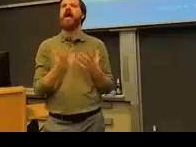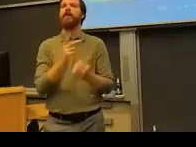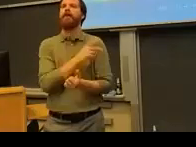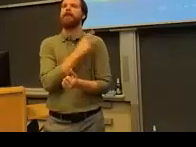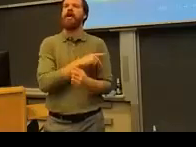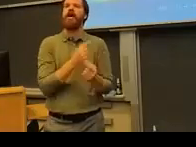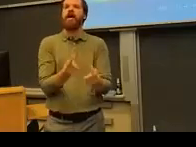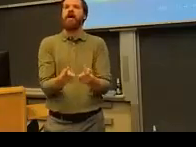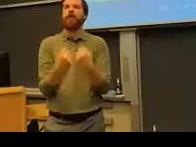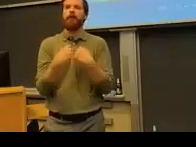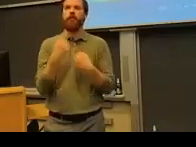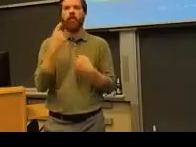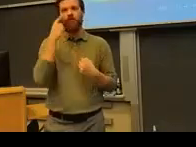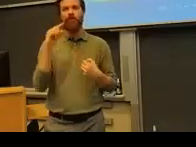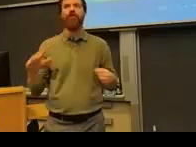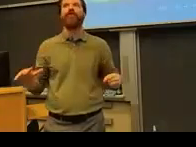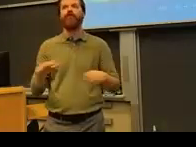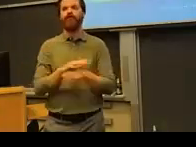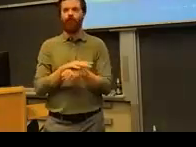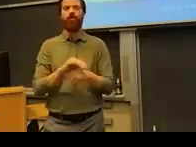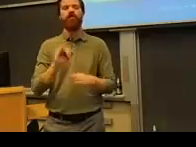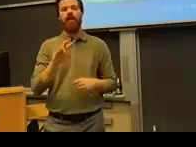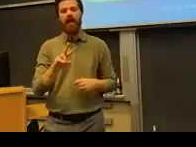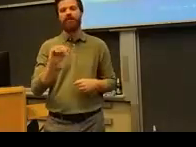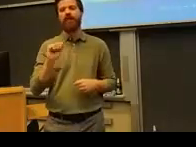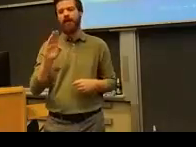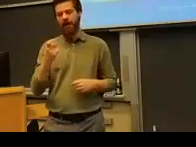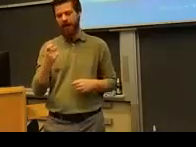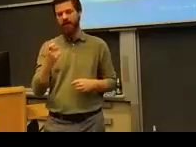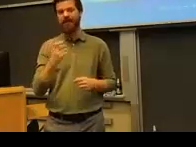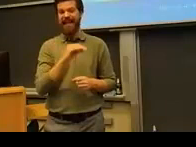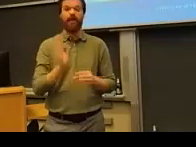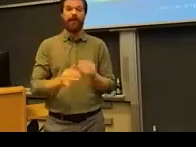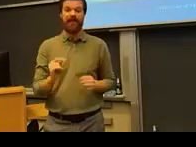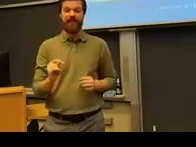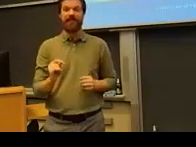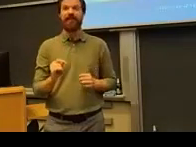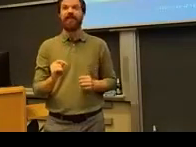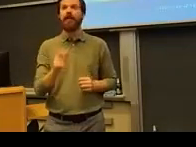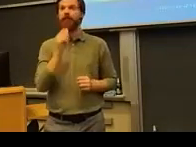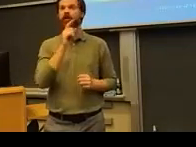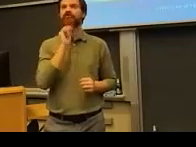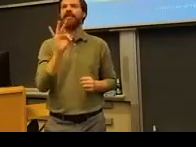for because you it's still weeks like that's still